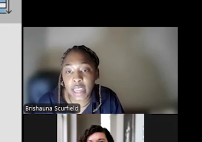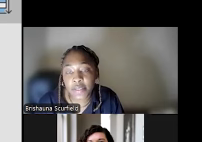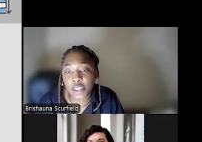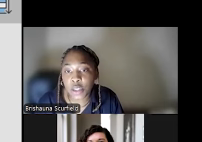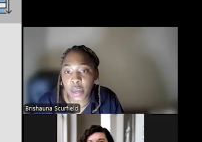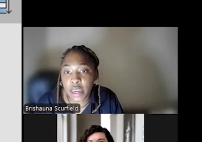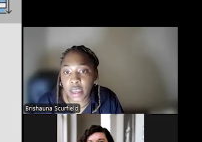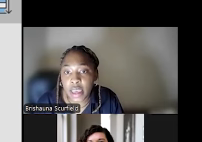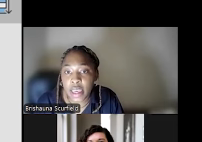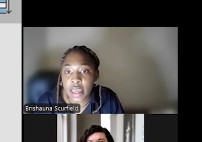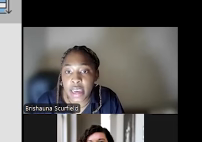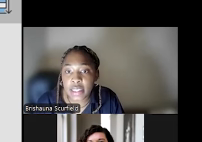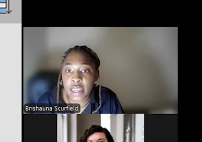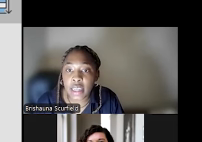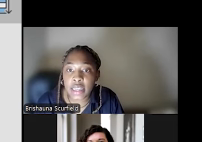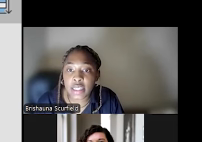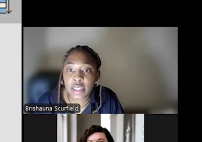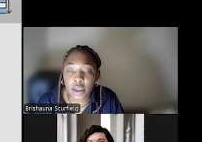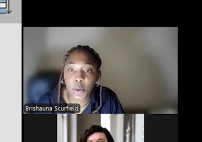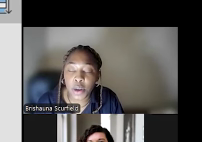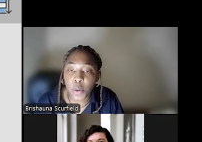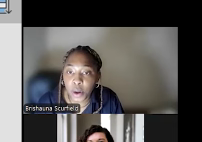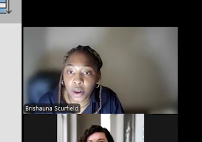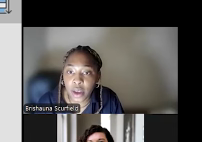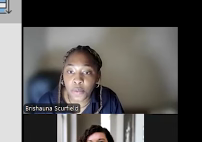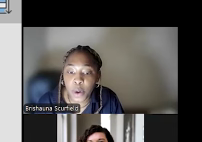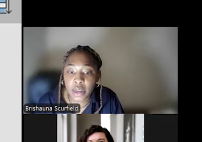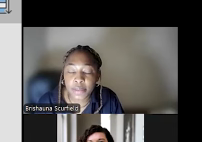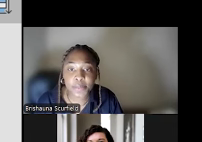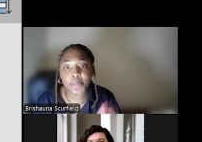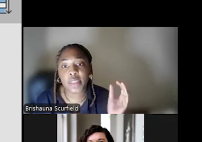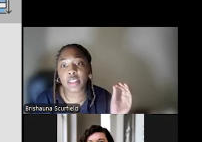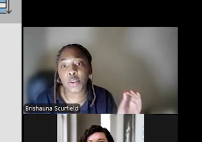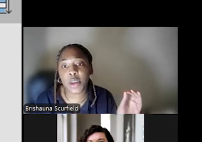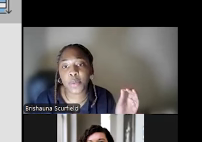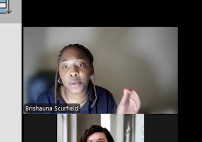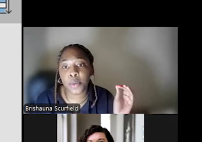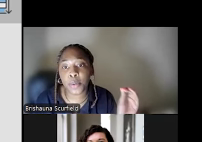side of the screen, it's a list or an order of what the screen reader will